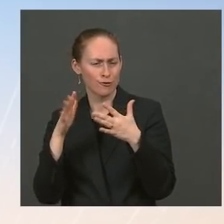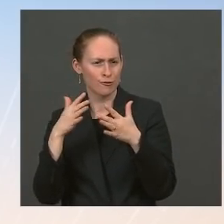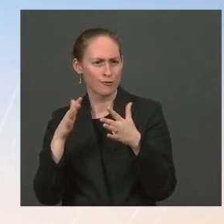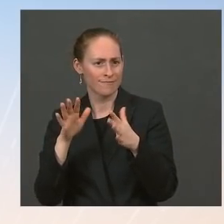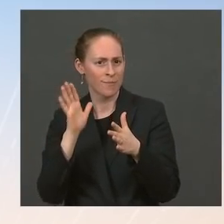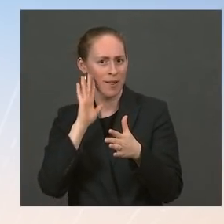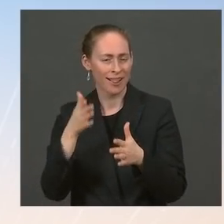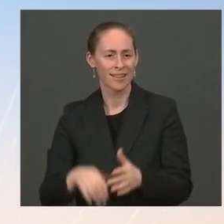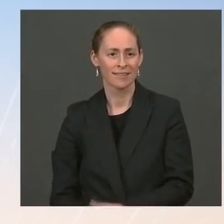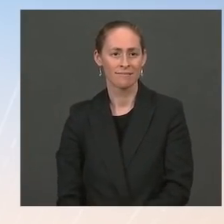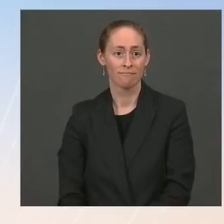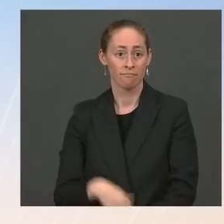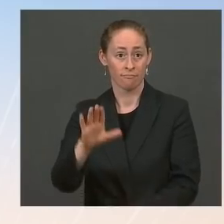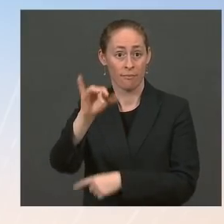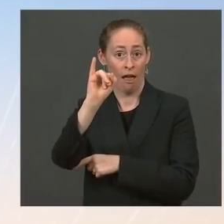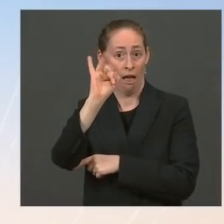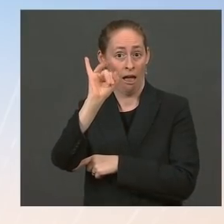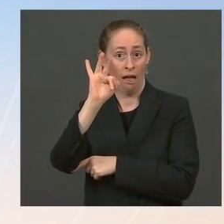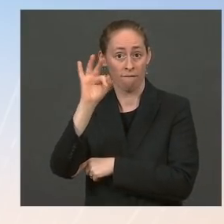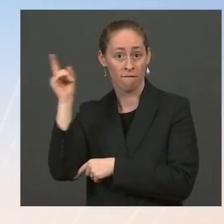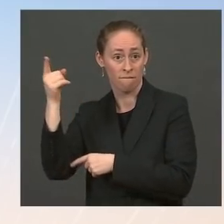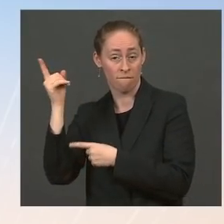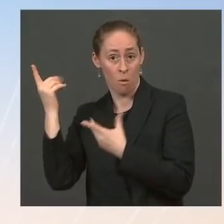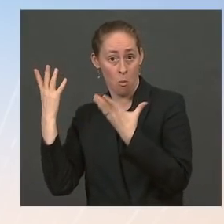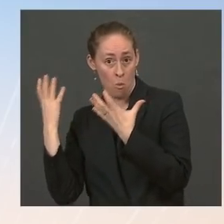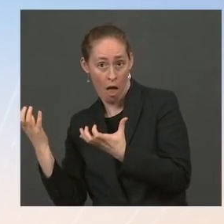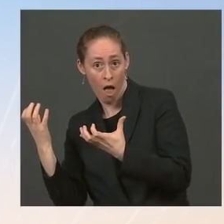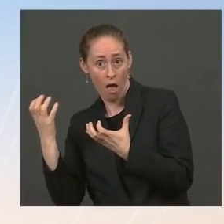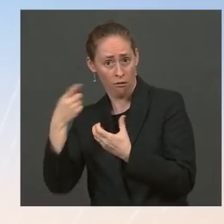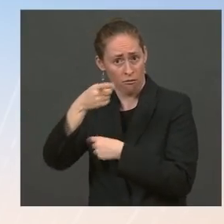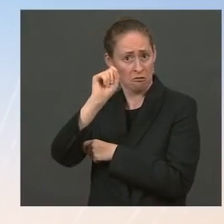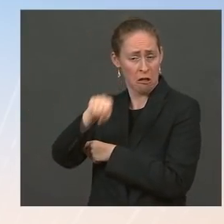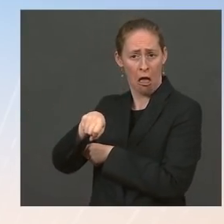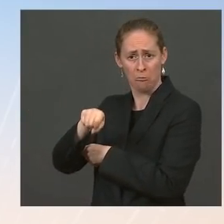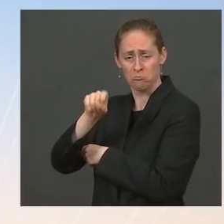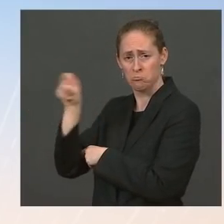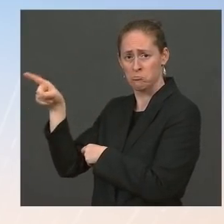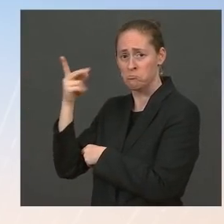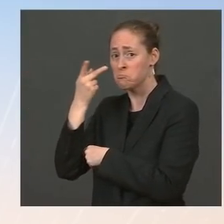that's certainly his right to take questions. The Press: Should we expect a press conference tonight or tomorrow?